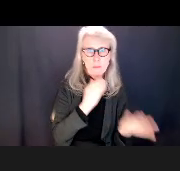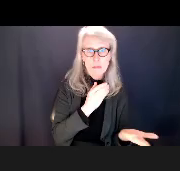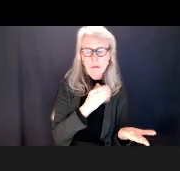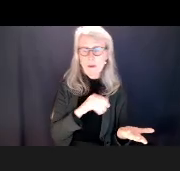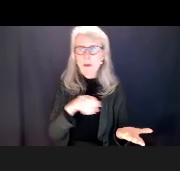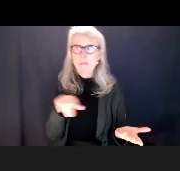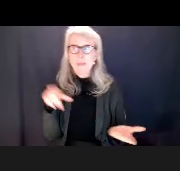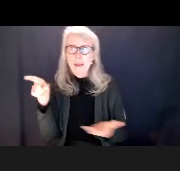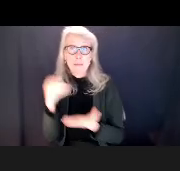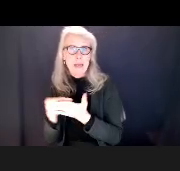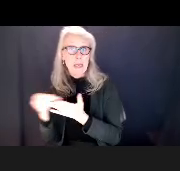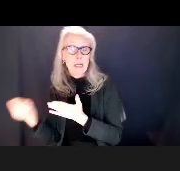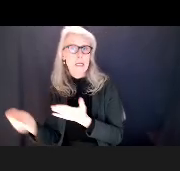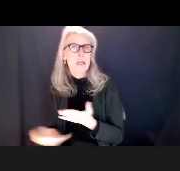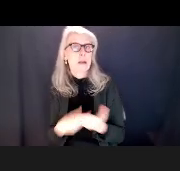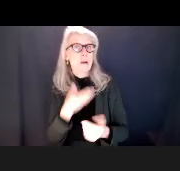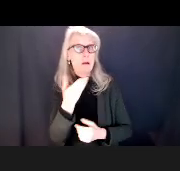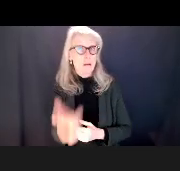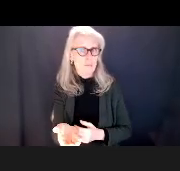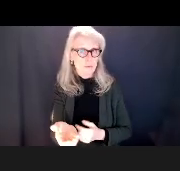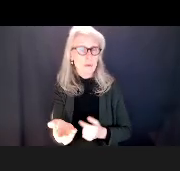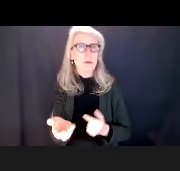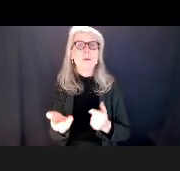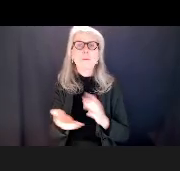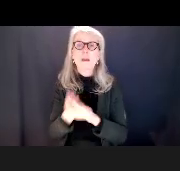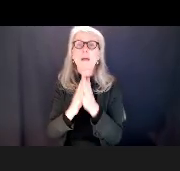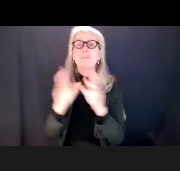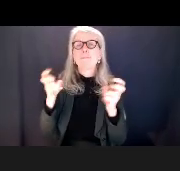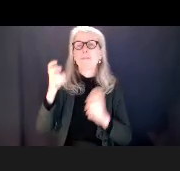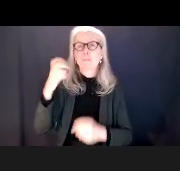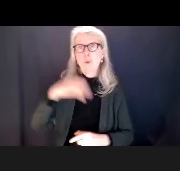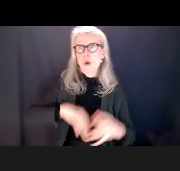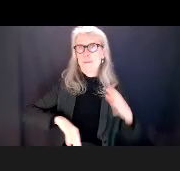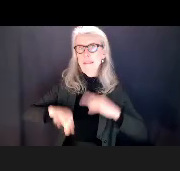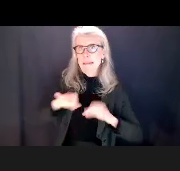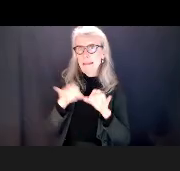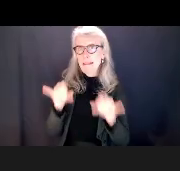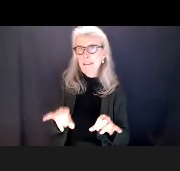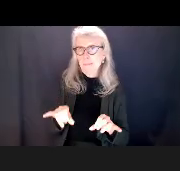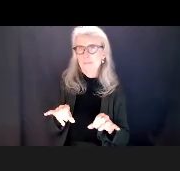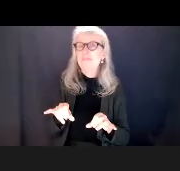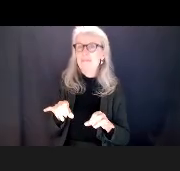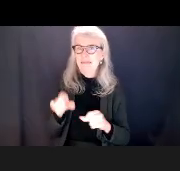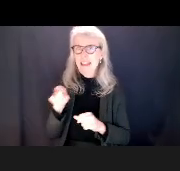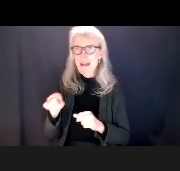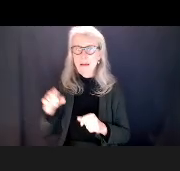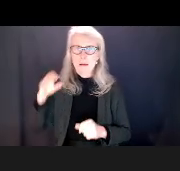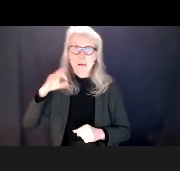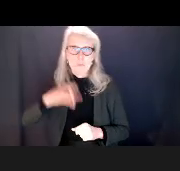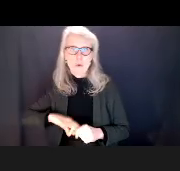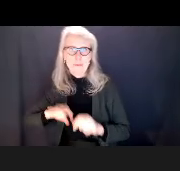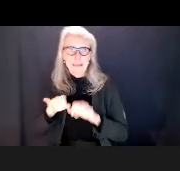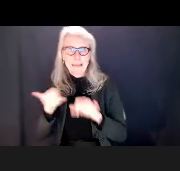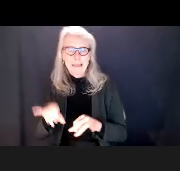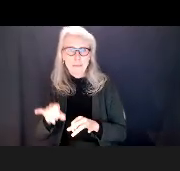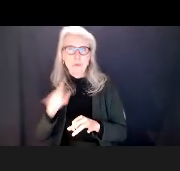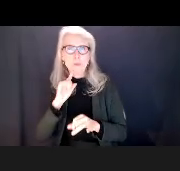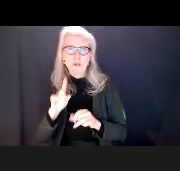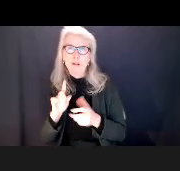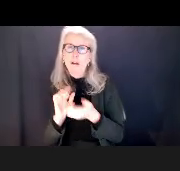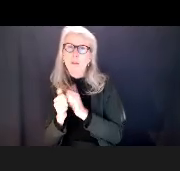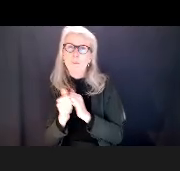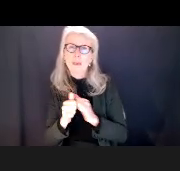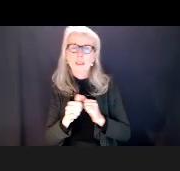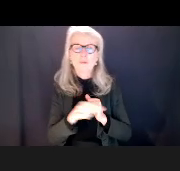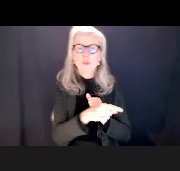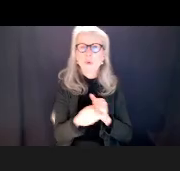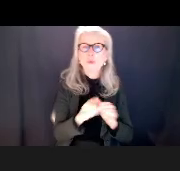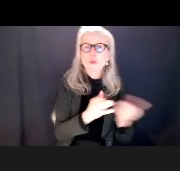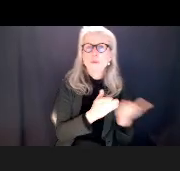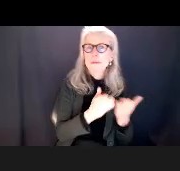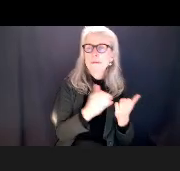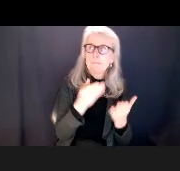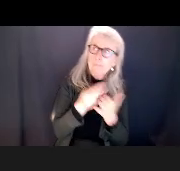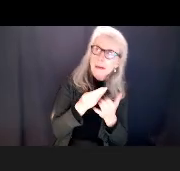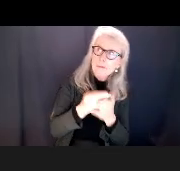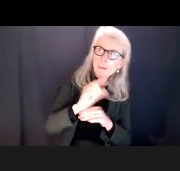produce a parallel for-profit system, and will compete with already underfunded public services.